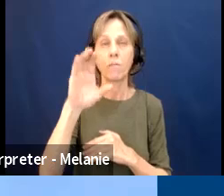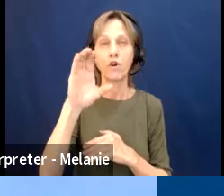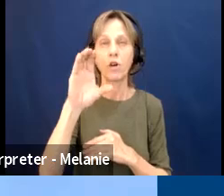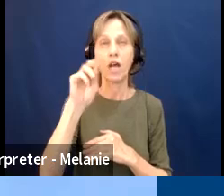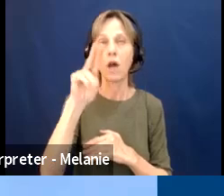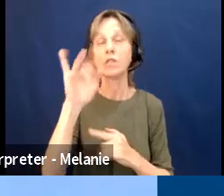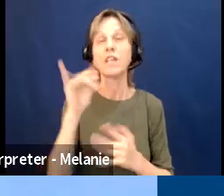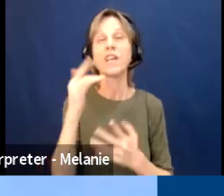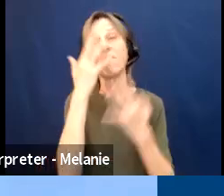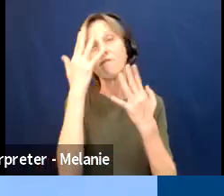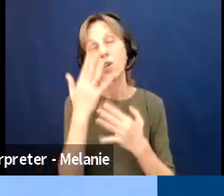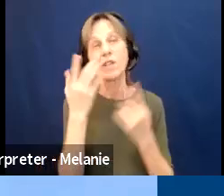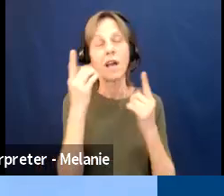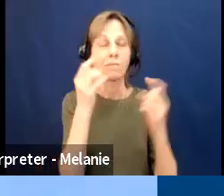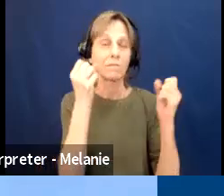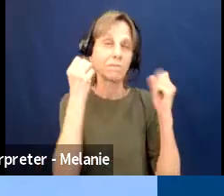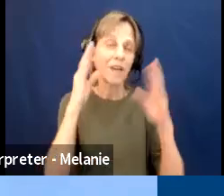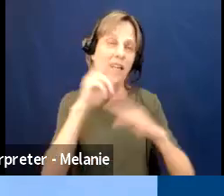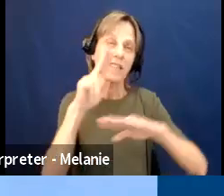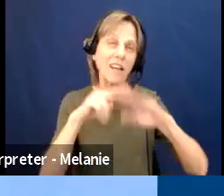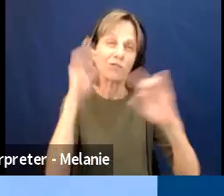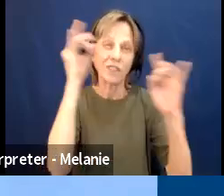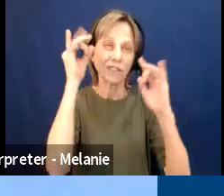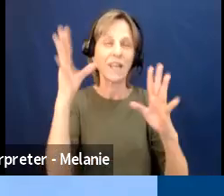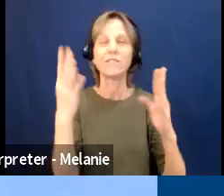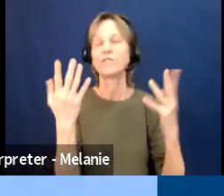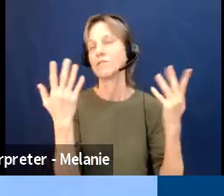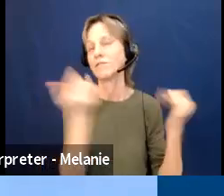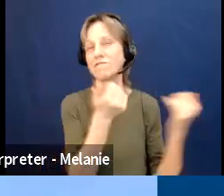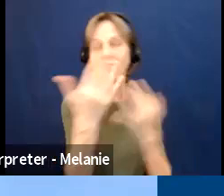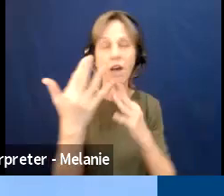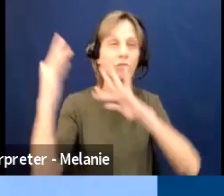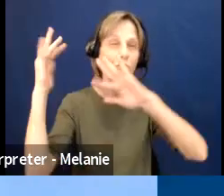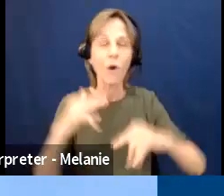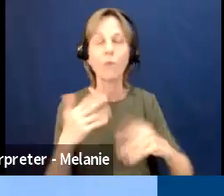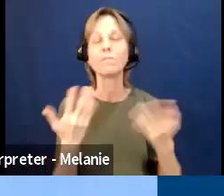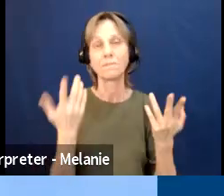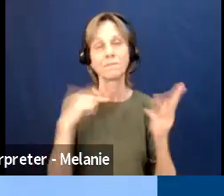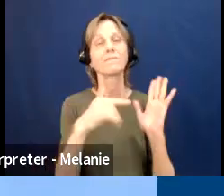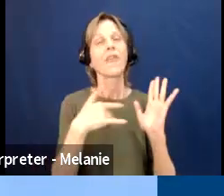comes to wildfires floods and snows so we have some experience at this um presumably those of